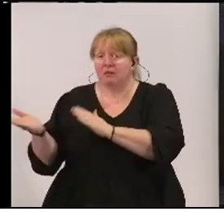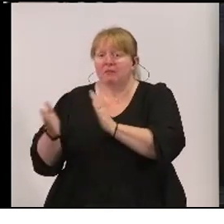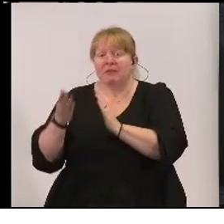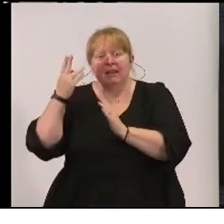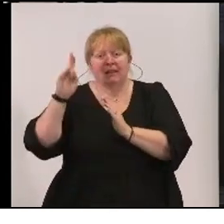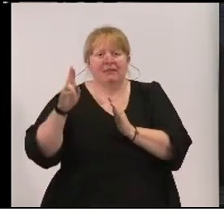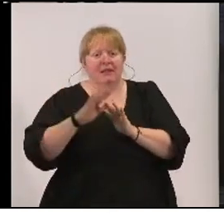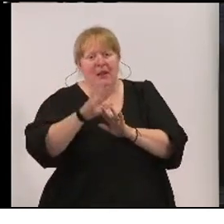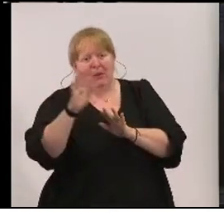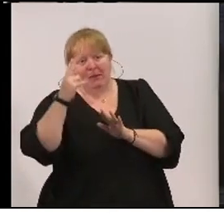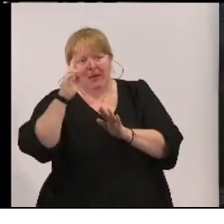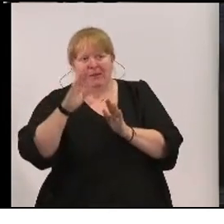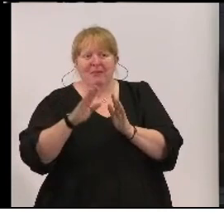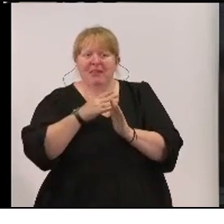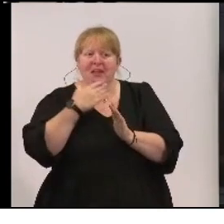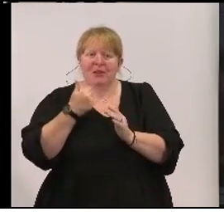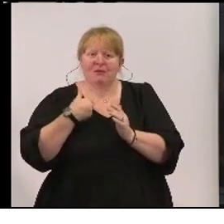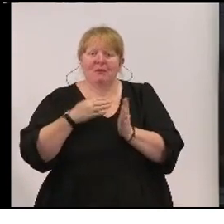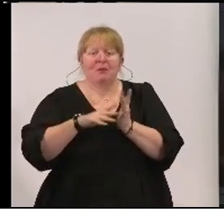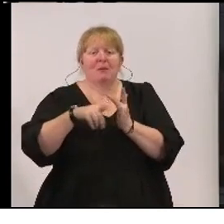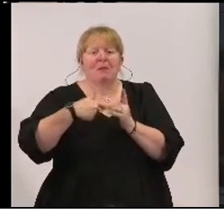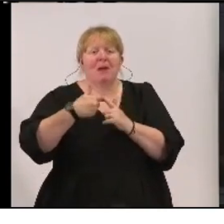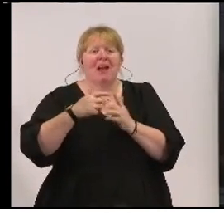Hi everybody. Thanks for having me. My name is Mike Fooks.